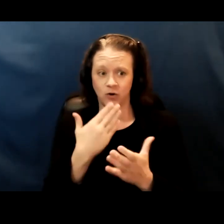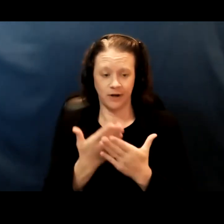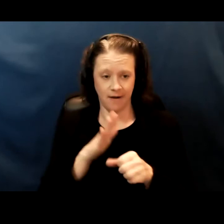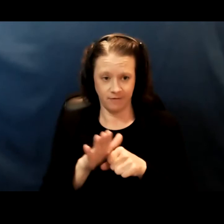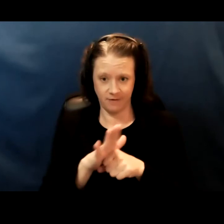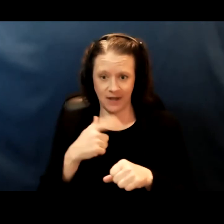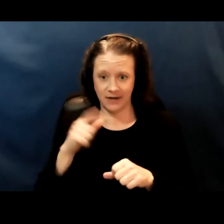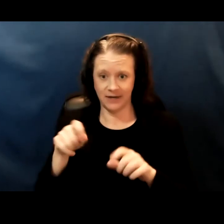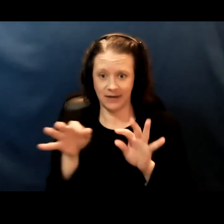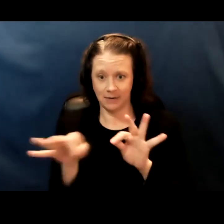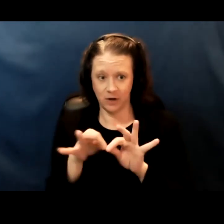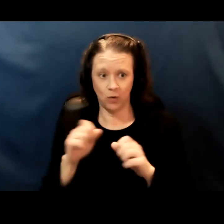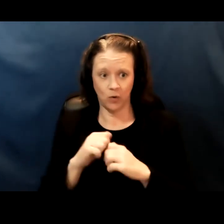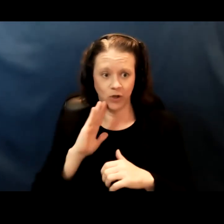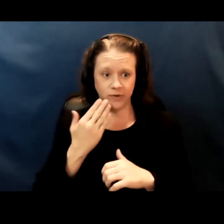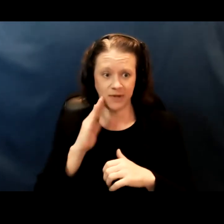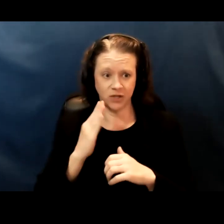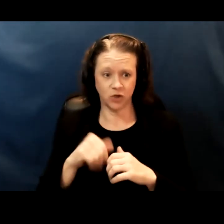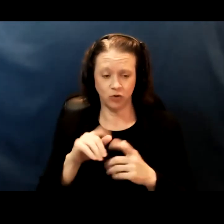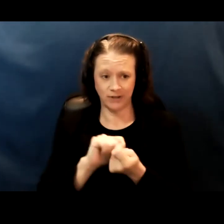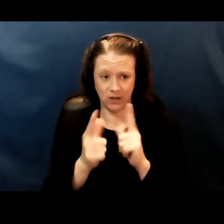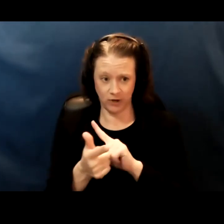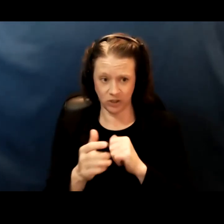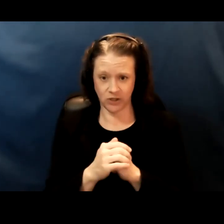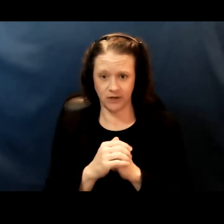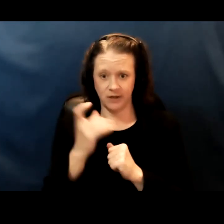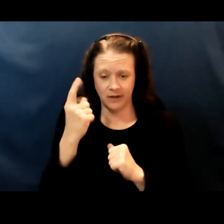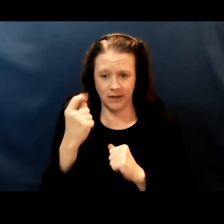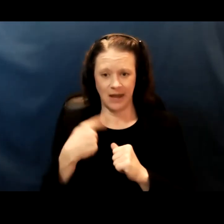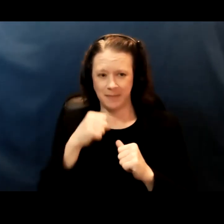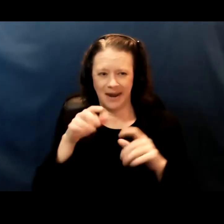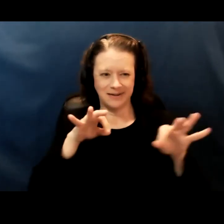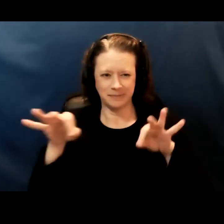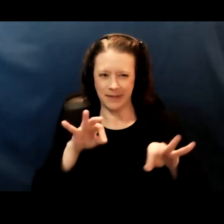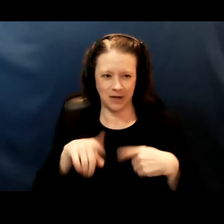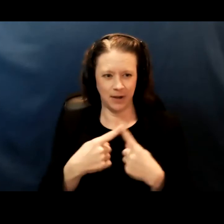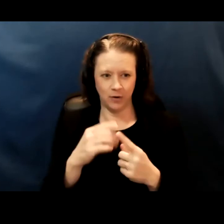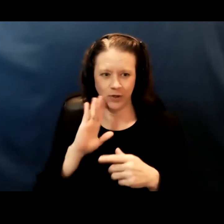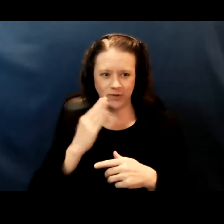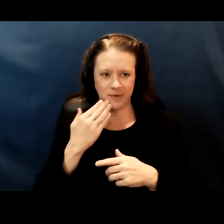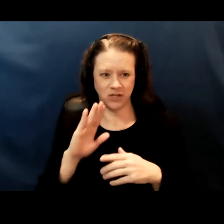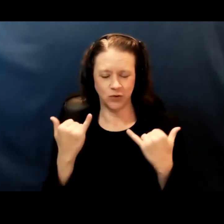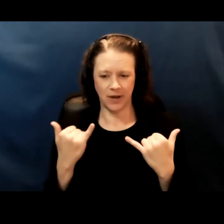people have never heard of it. I'll post a link later in case